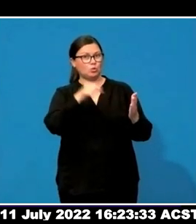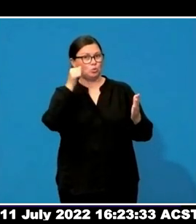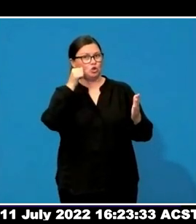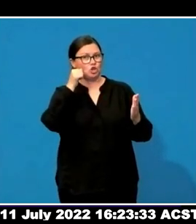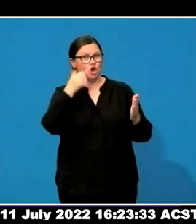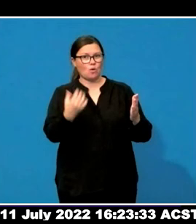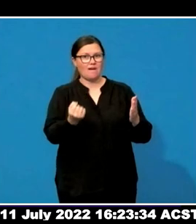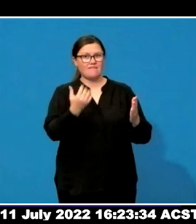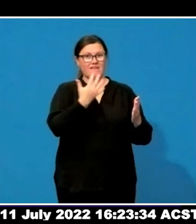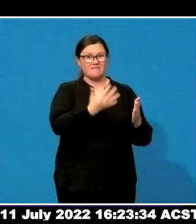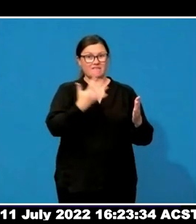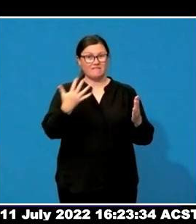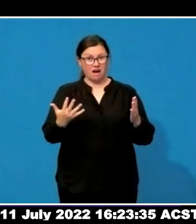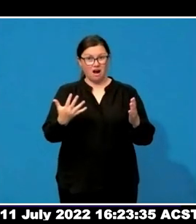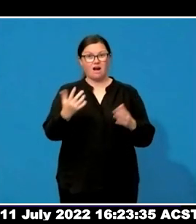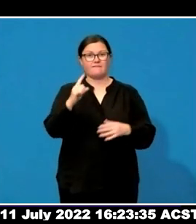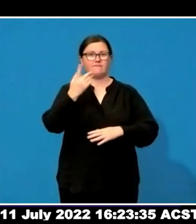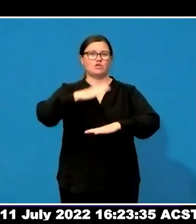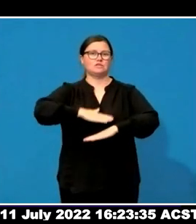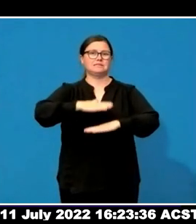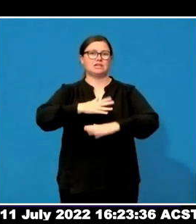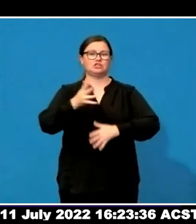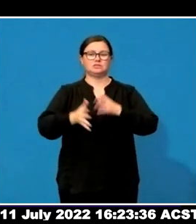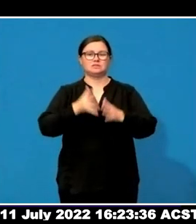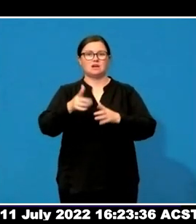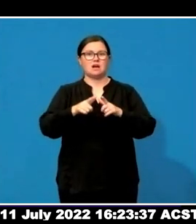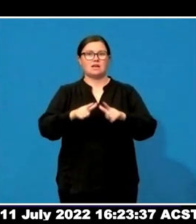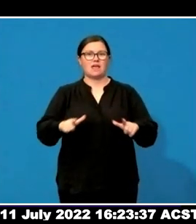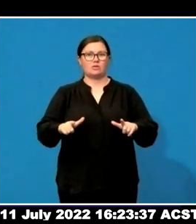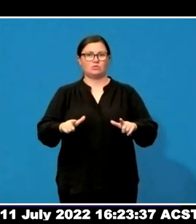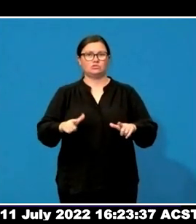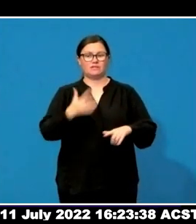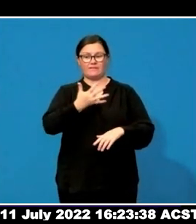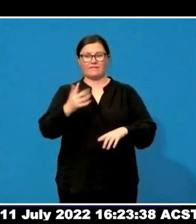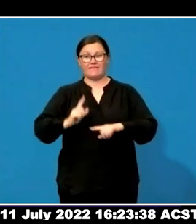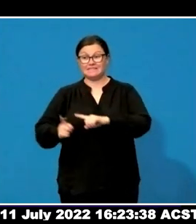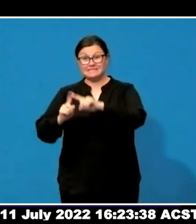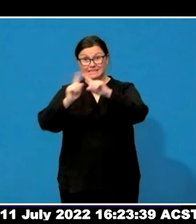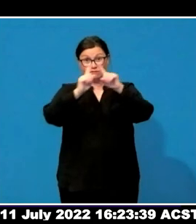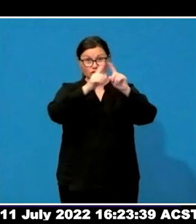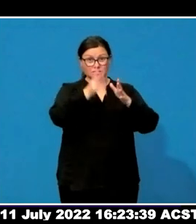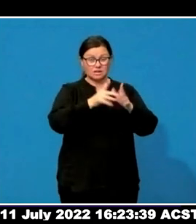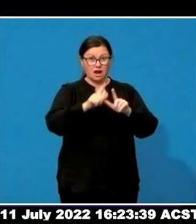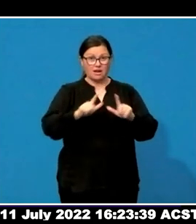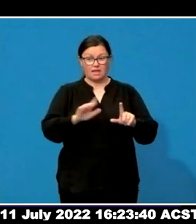across the country, and as I understand what you said earlier, many of those are not